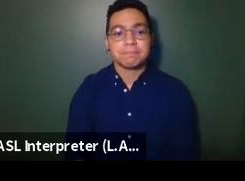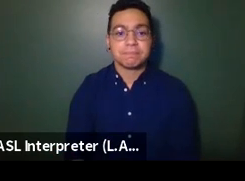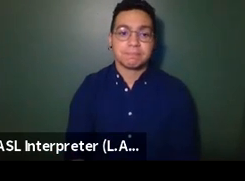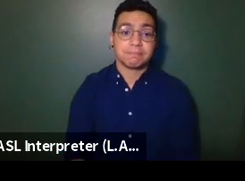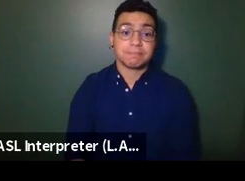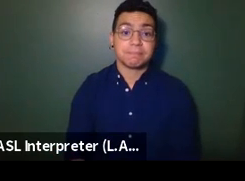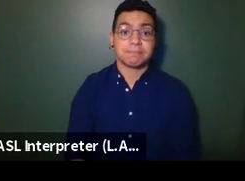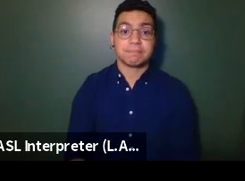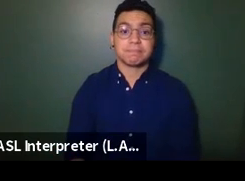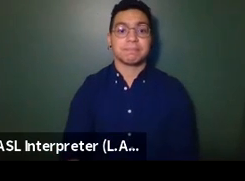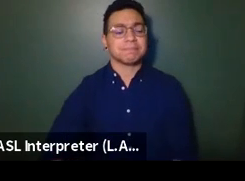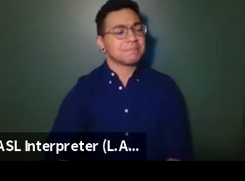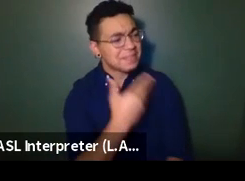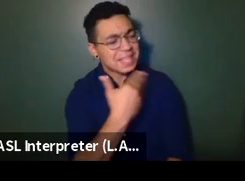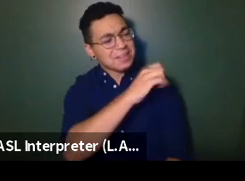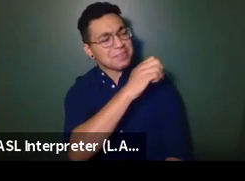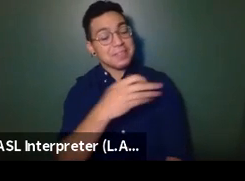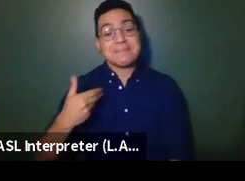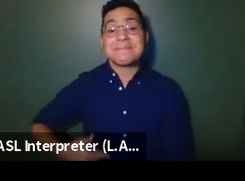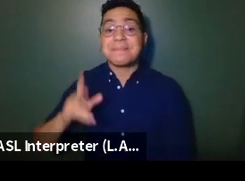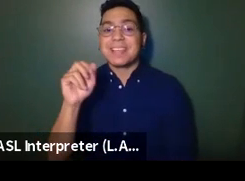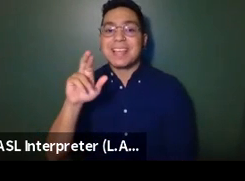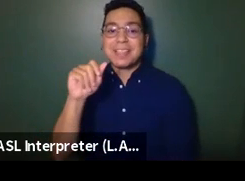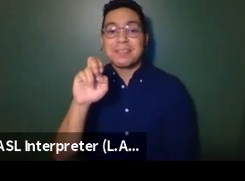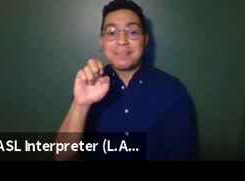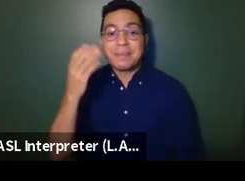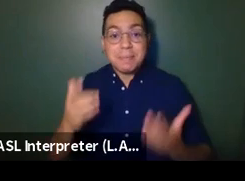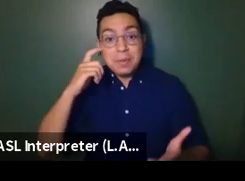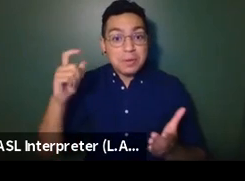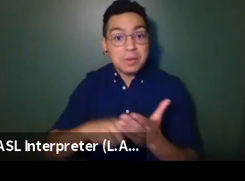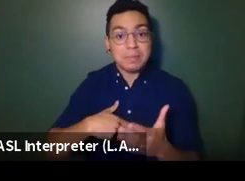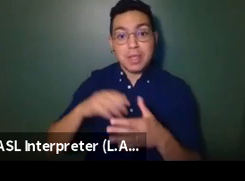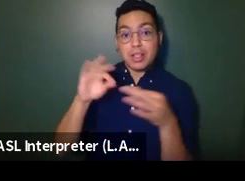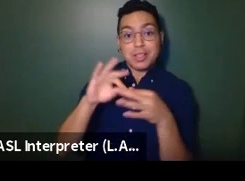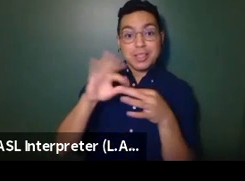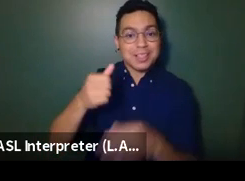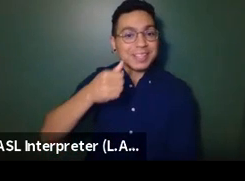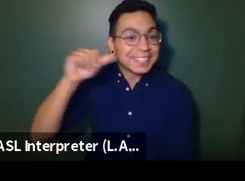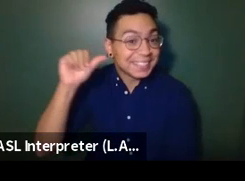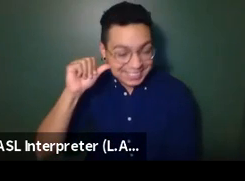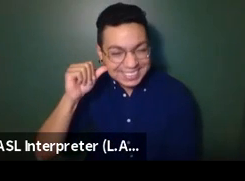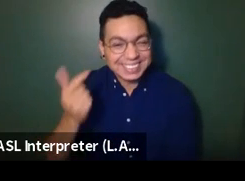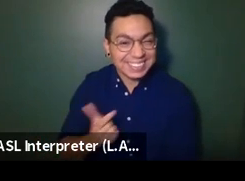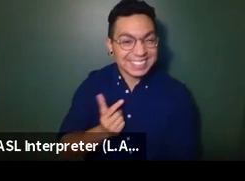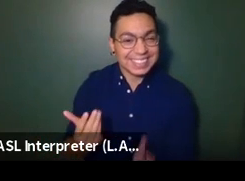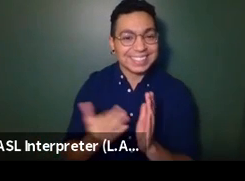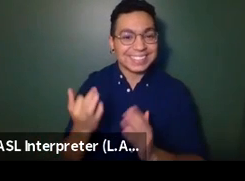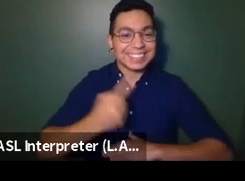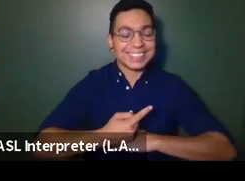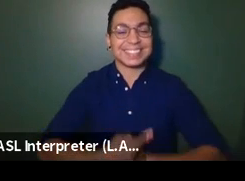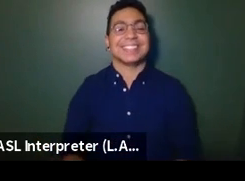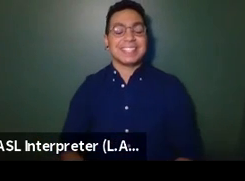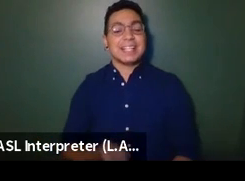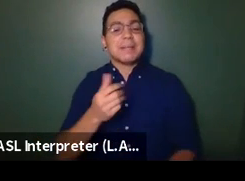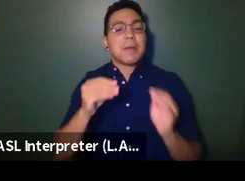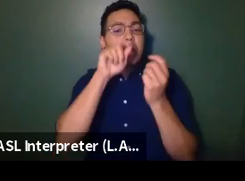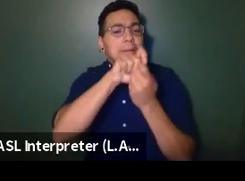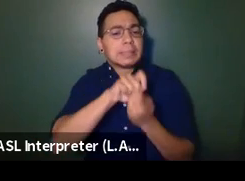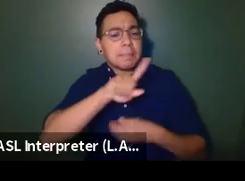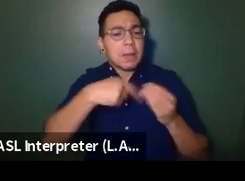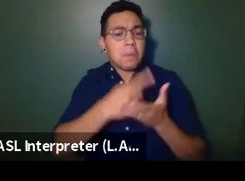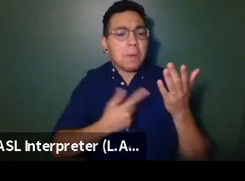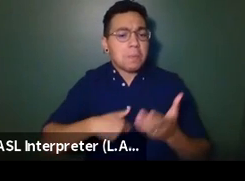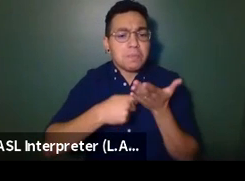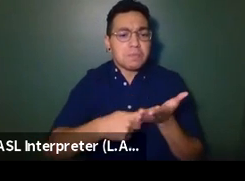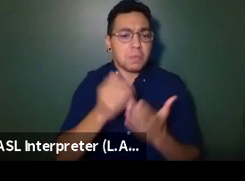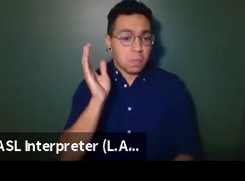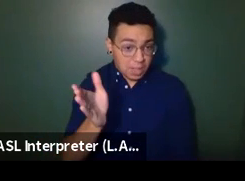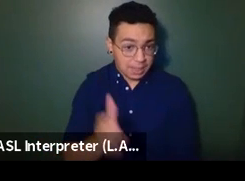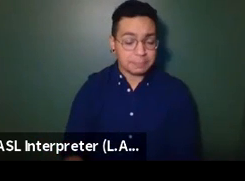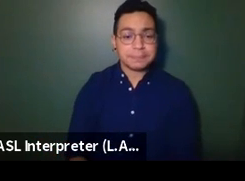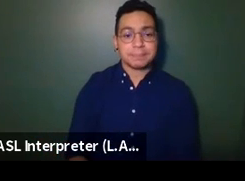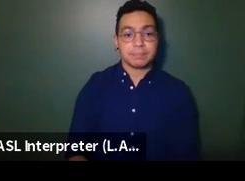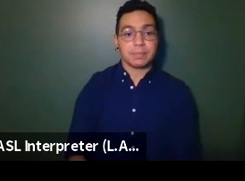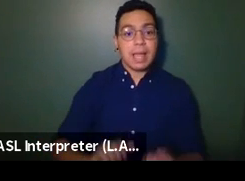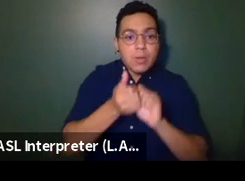Katherine Livick - ESD 112: Thank you, Jeff. And I'm Katherine, you might have noticed me talking at you yesterday. And a little bit more detail on what we're going to cover. We're going to talk about how we organize things in